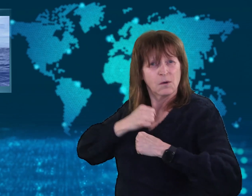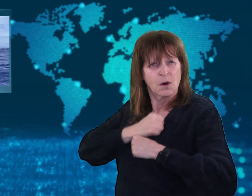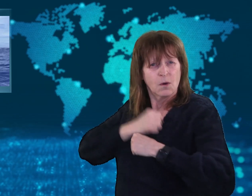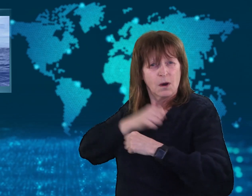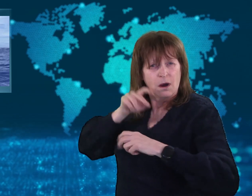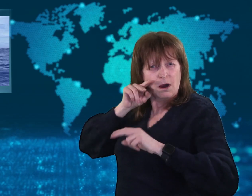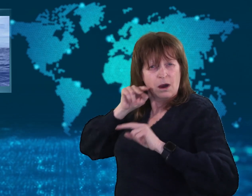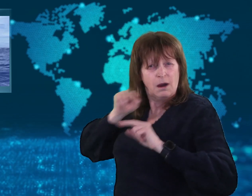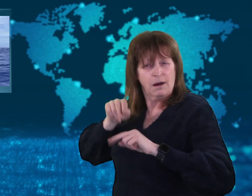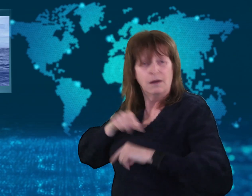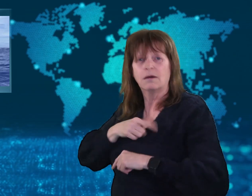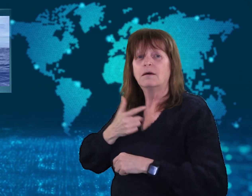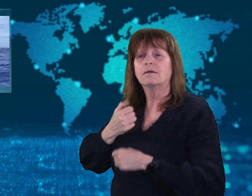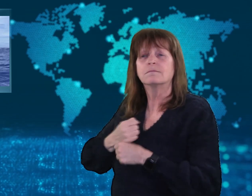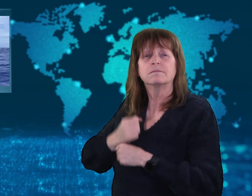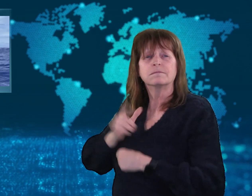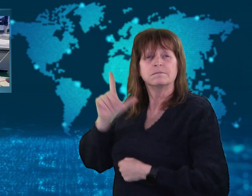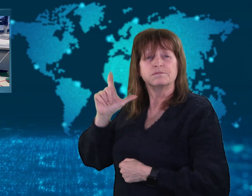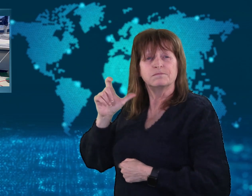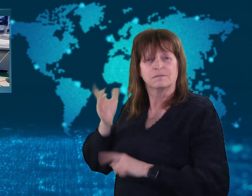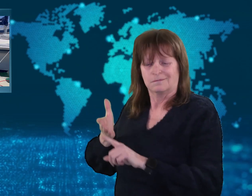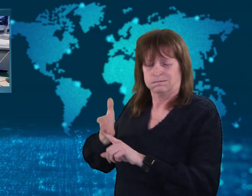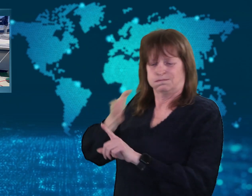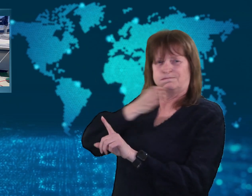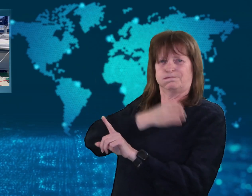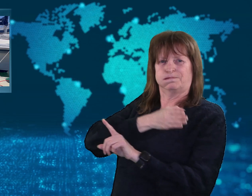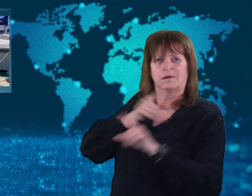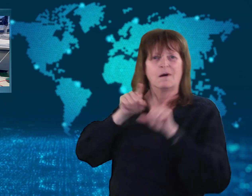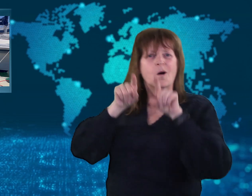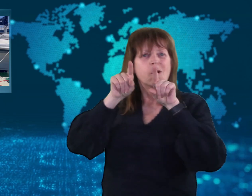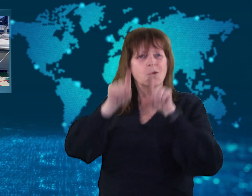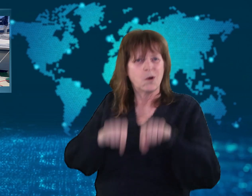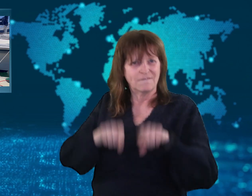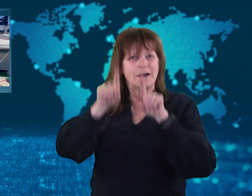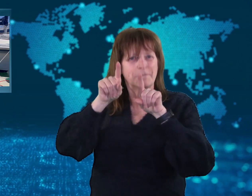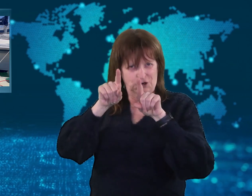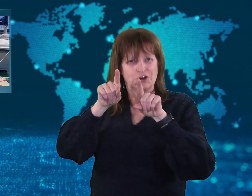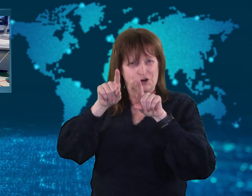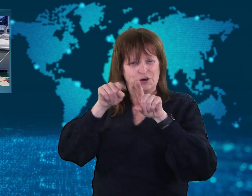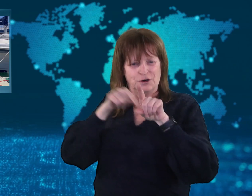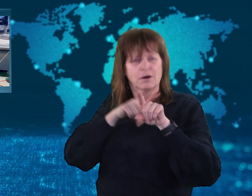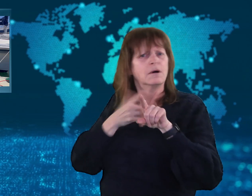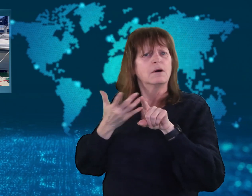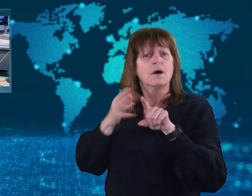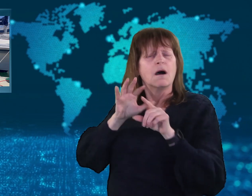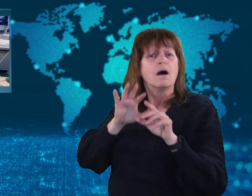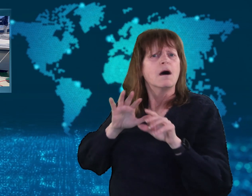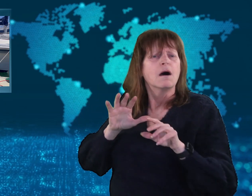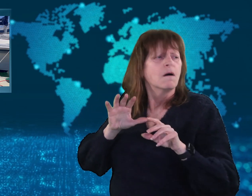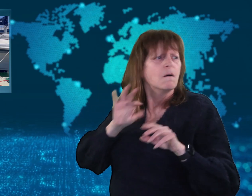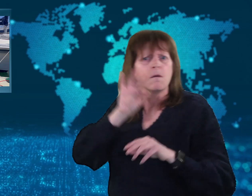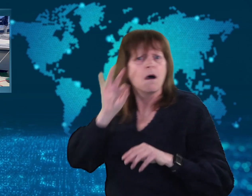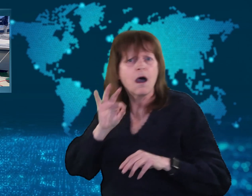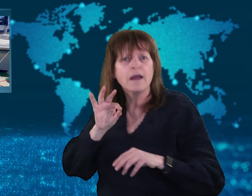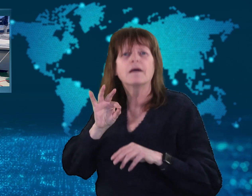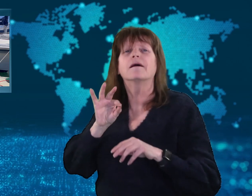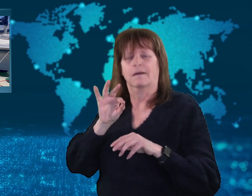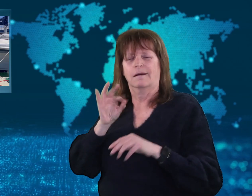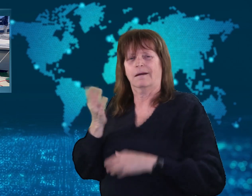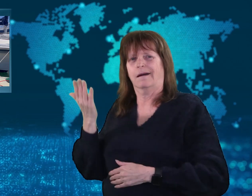last November when law enforcement intercepted